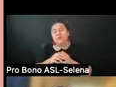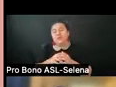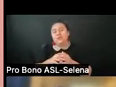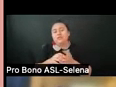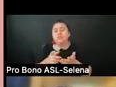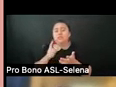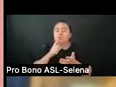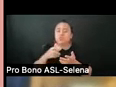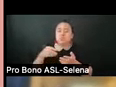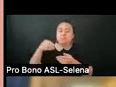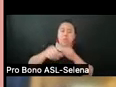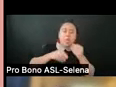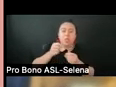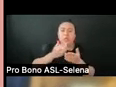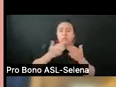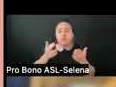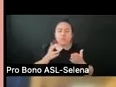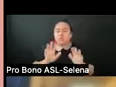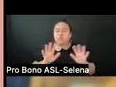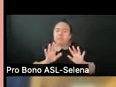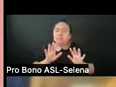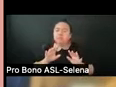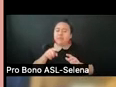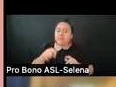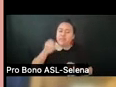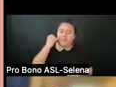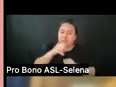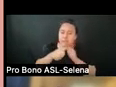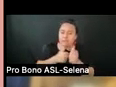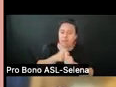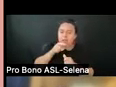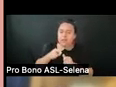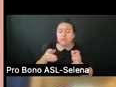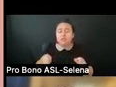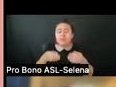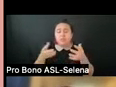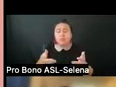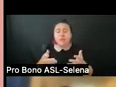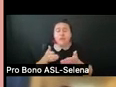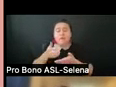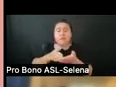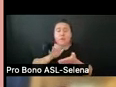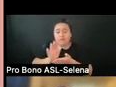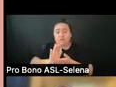The idea really is, is what is -- to provide a portion of your film that really represents the